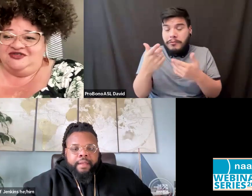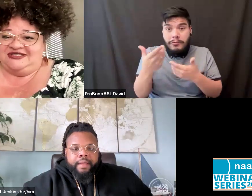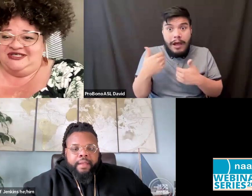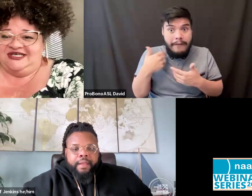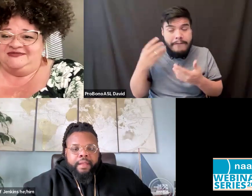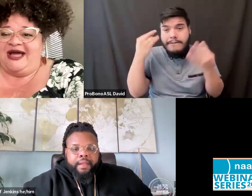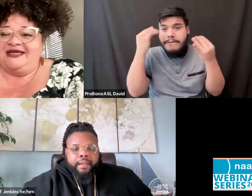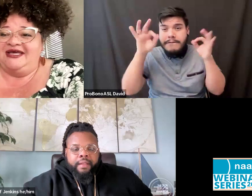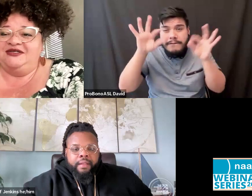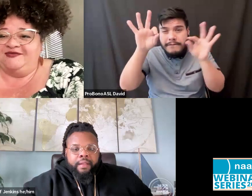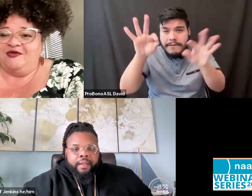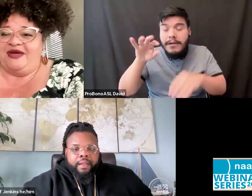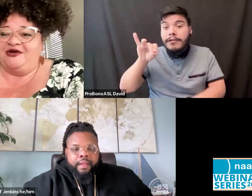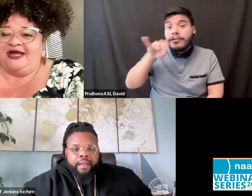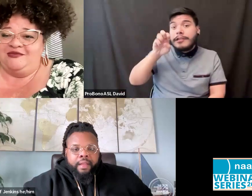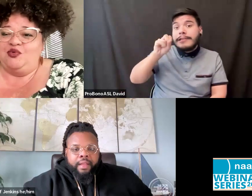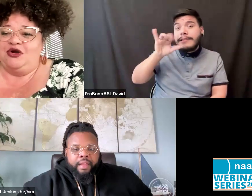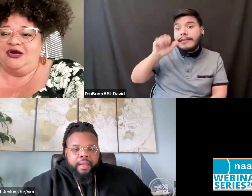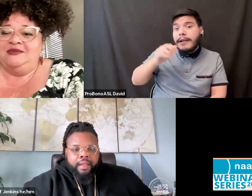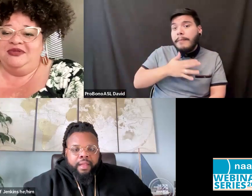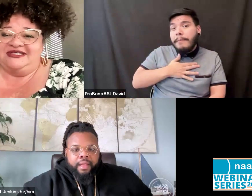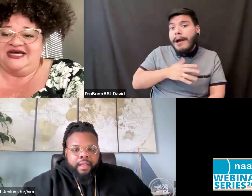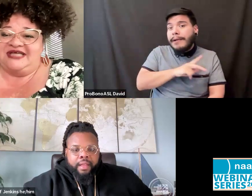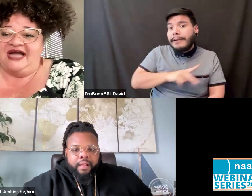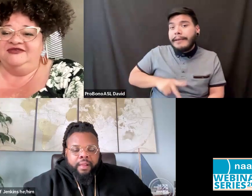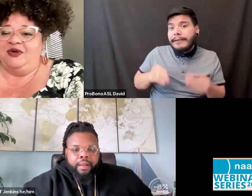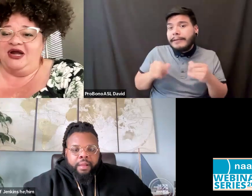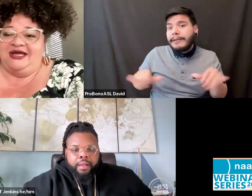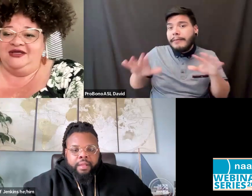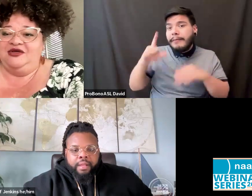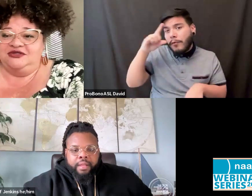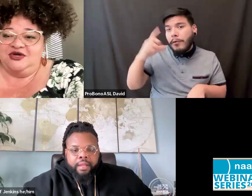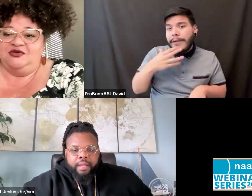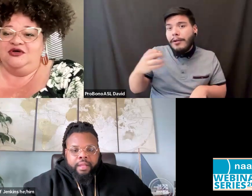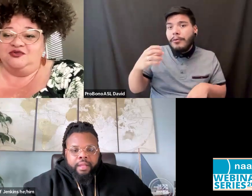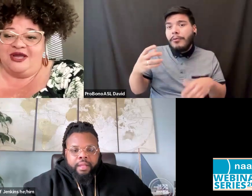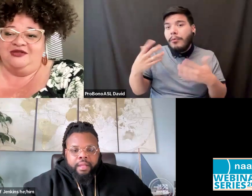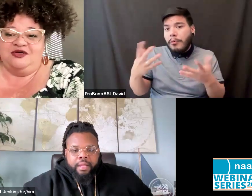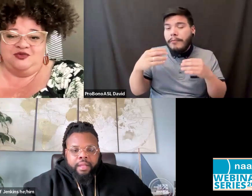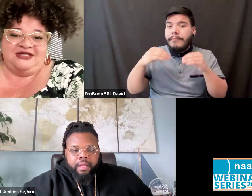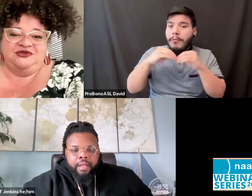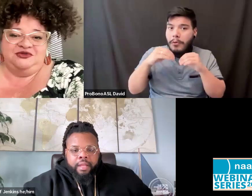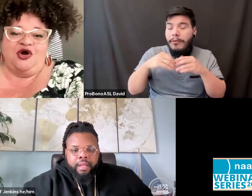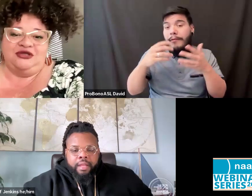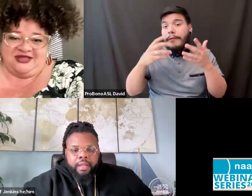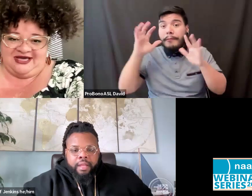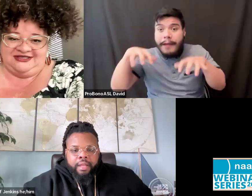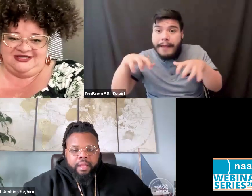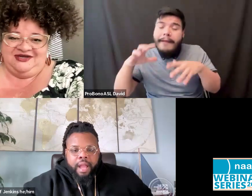Jessica says, My kingdom for better and more plus-size, activewear, hiking clothes, snow clothes, rainfalls, wetsuits, all of that.